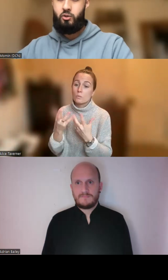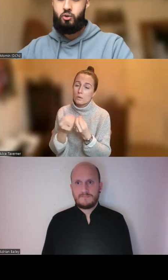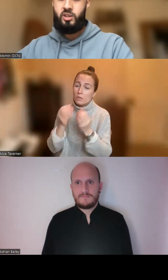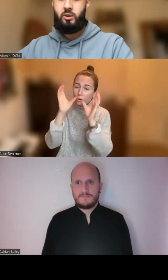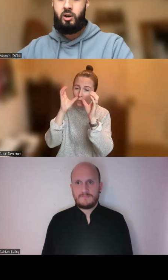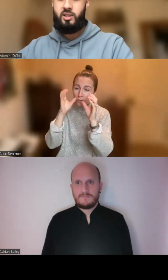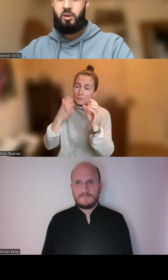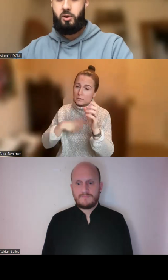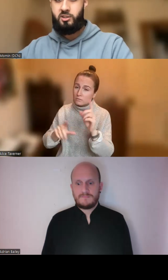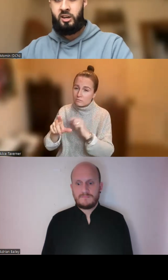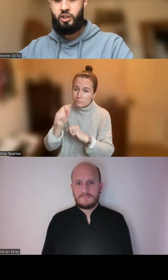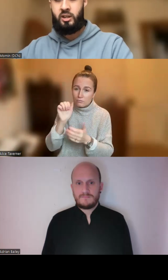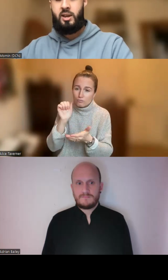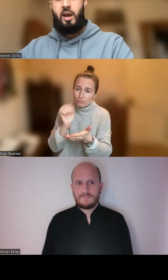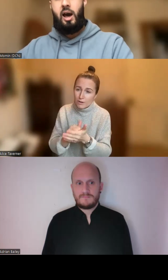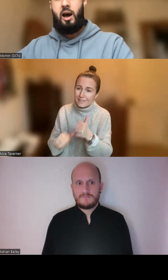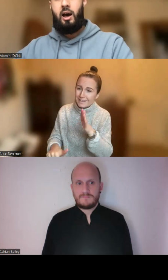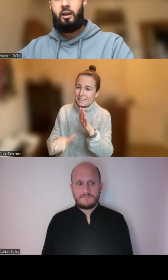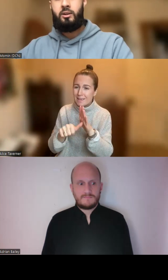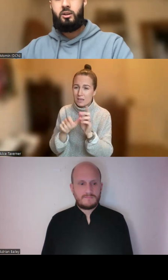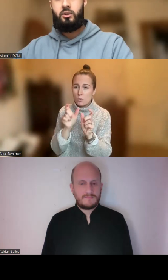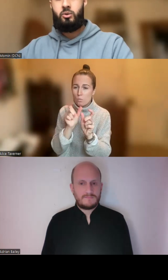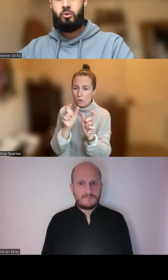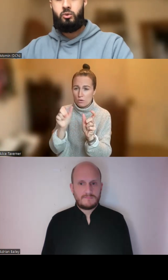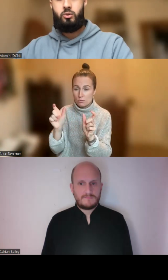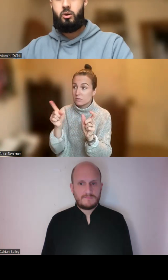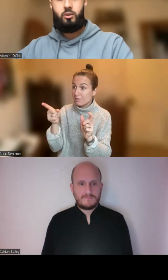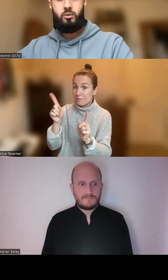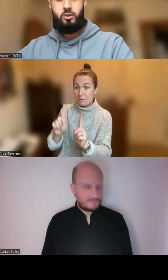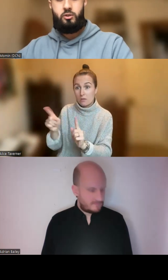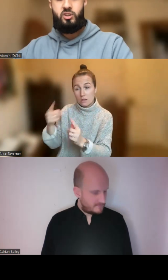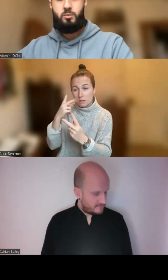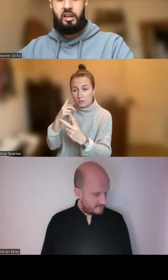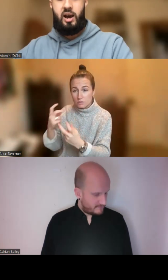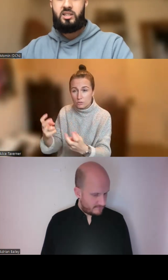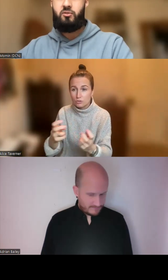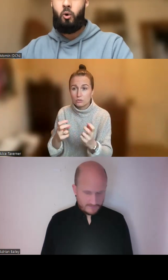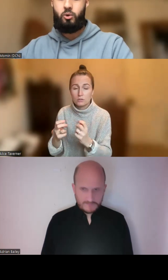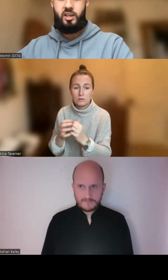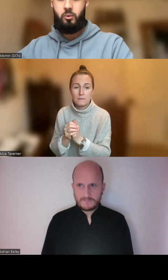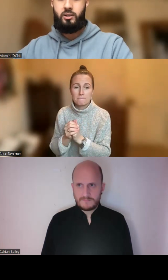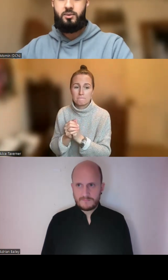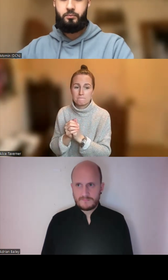You choose keywords that people are searching and you display your ads for those keywords.